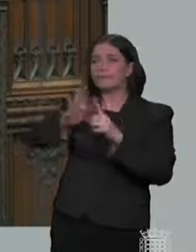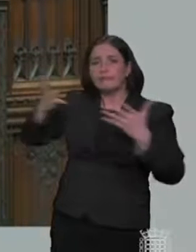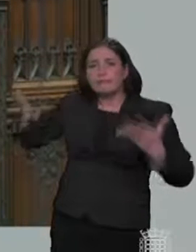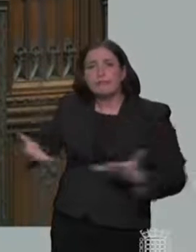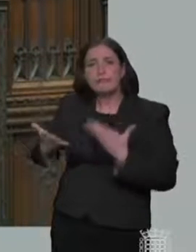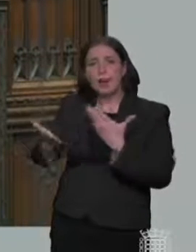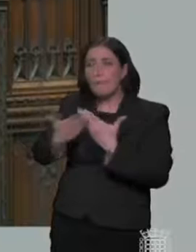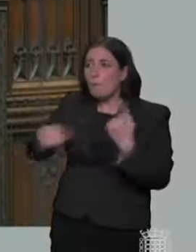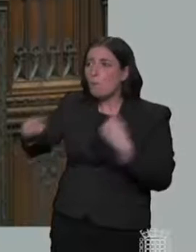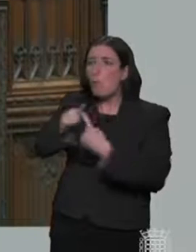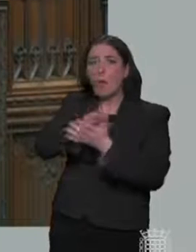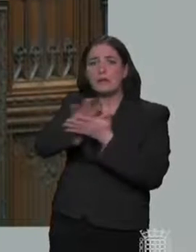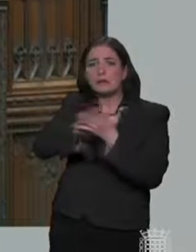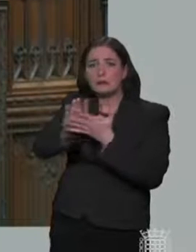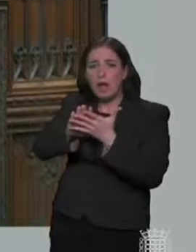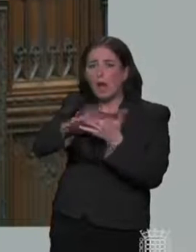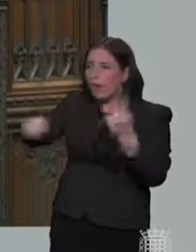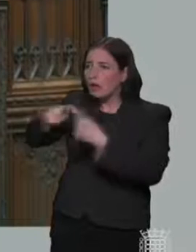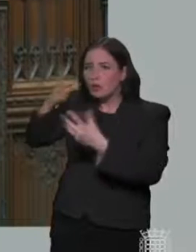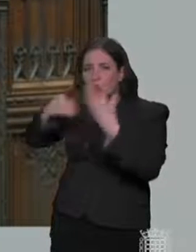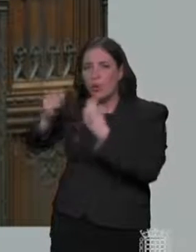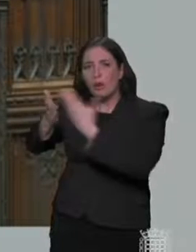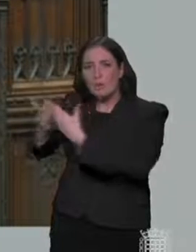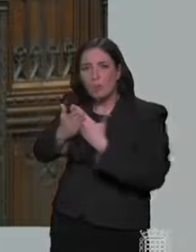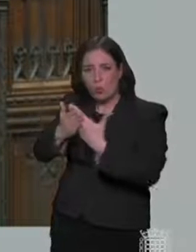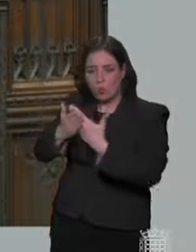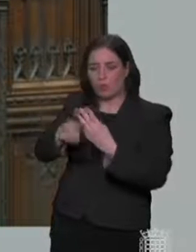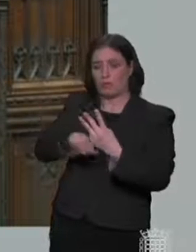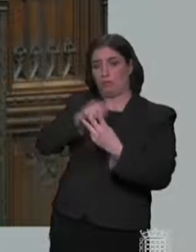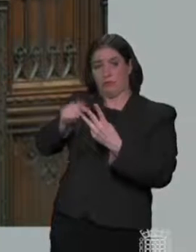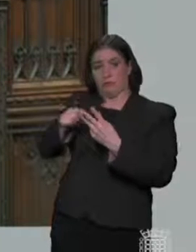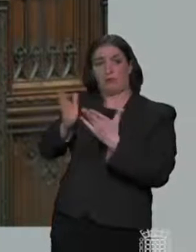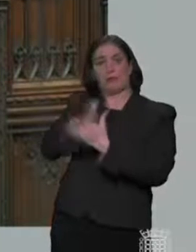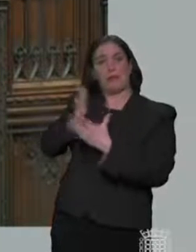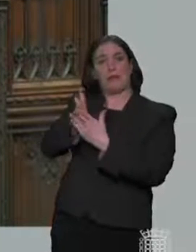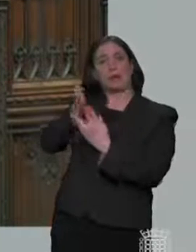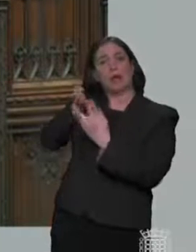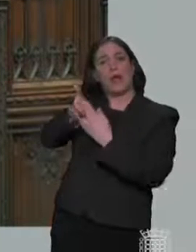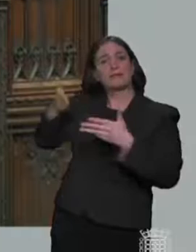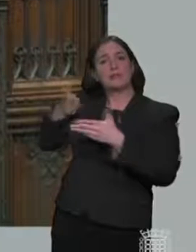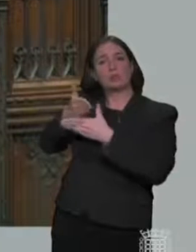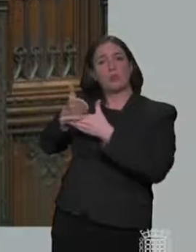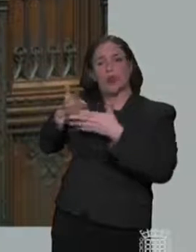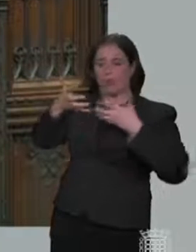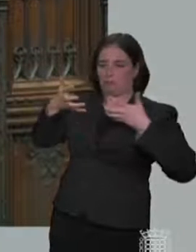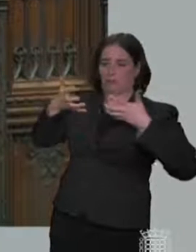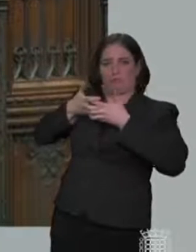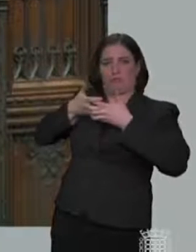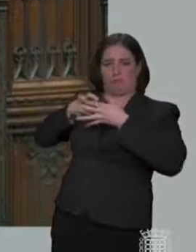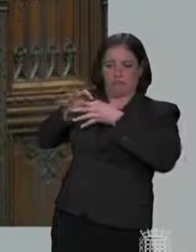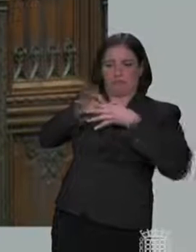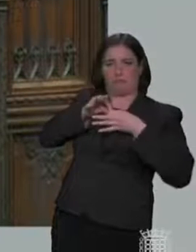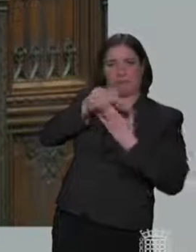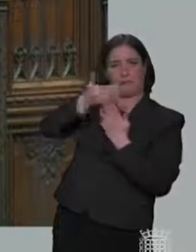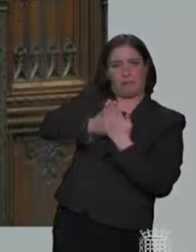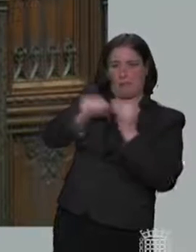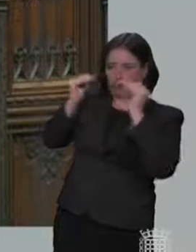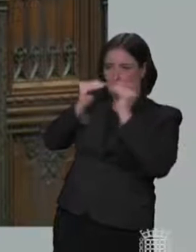that all elements of access to work fit within the intent and the purpose of this bill my lords